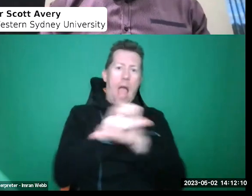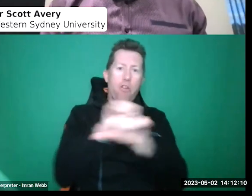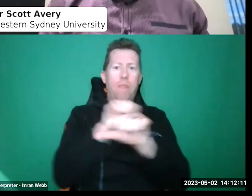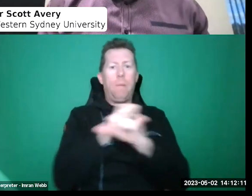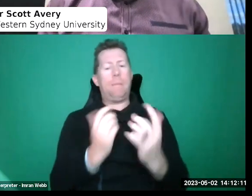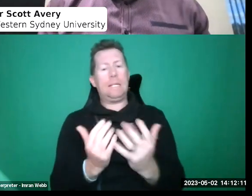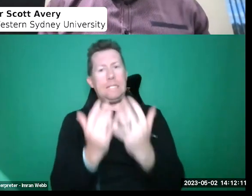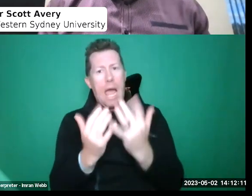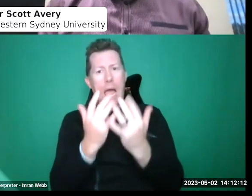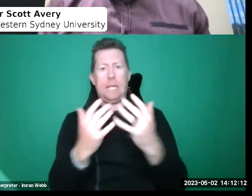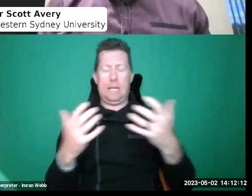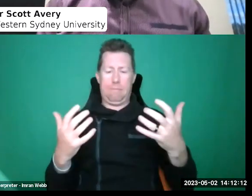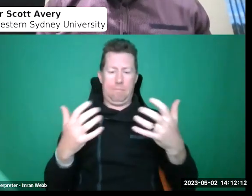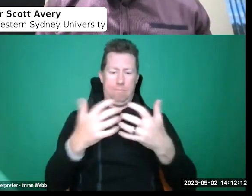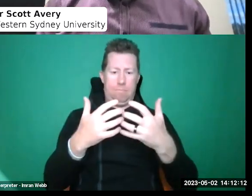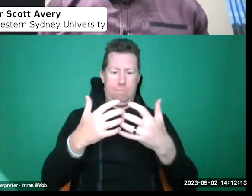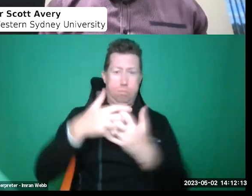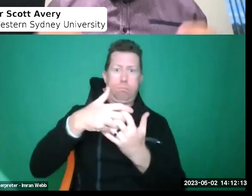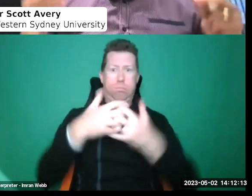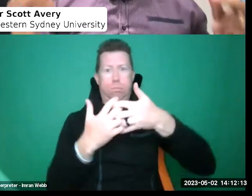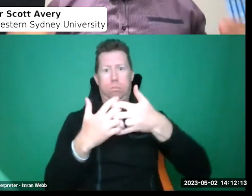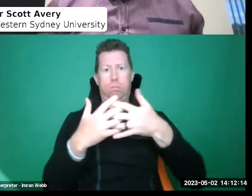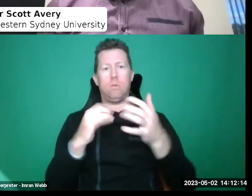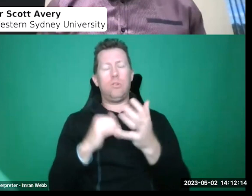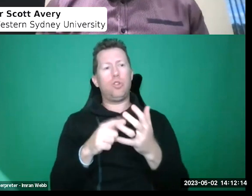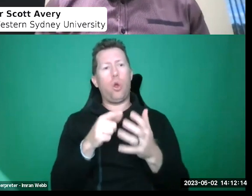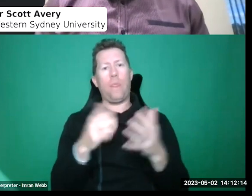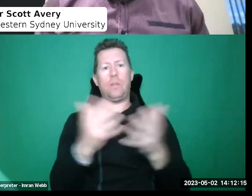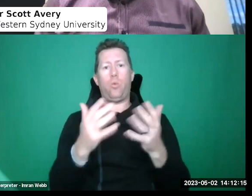And, and so this was where the disability